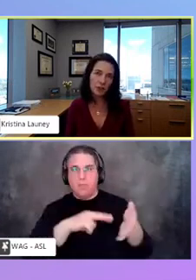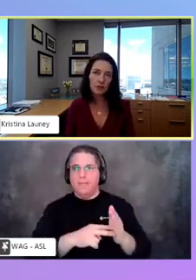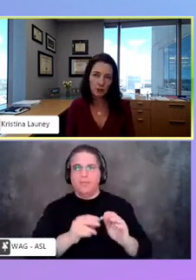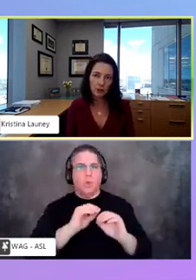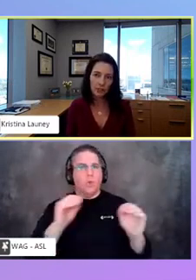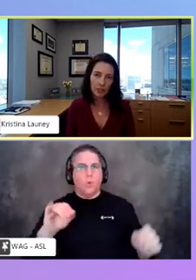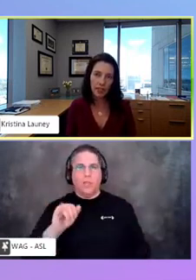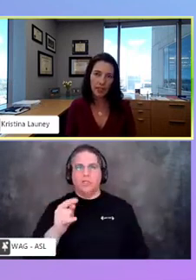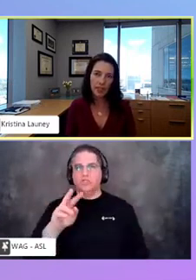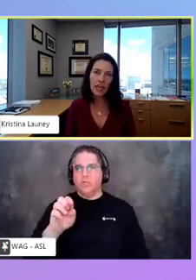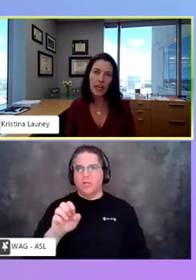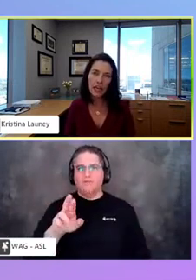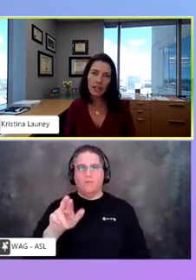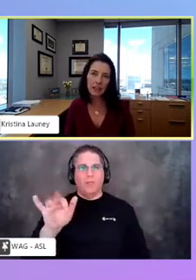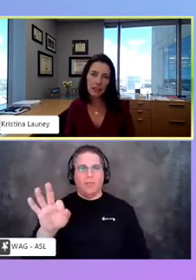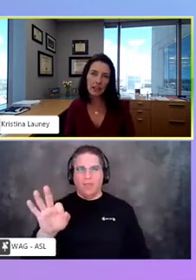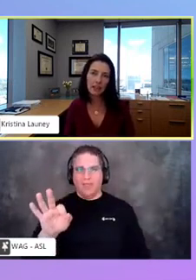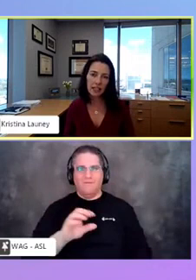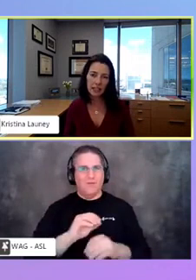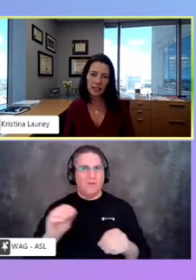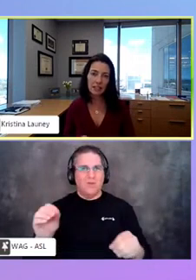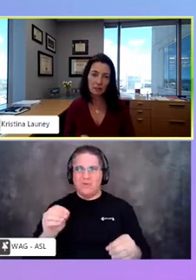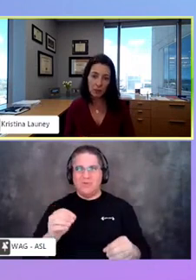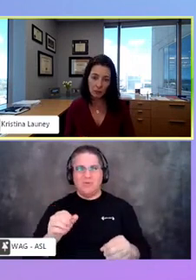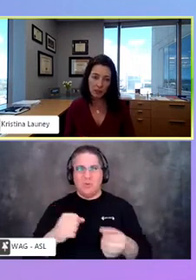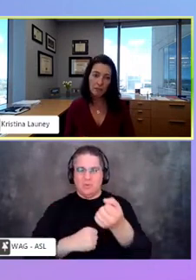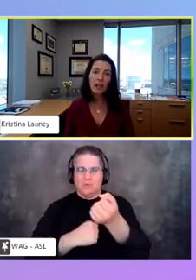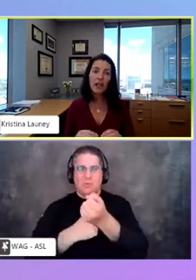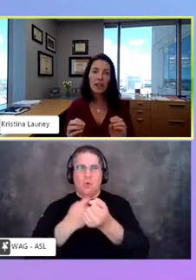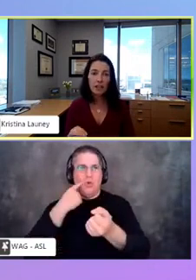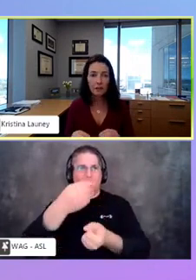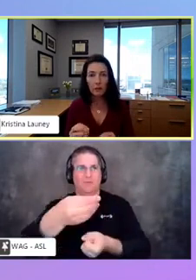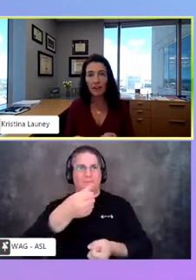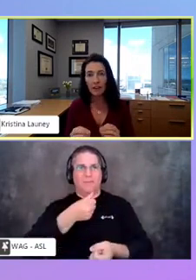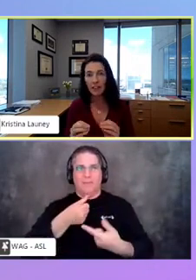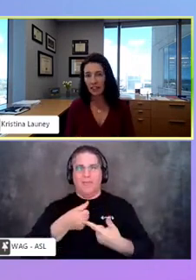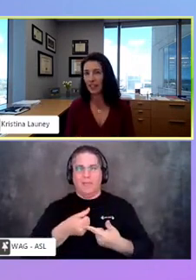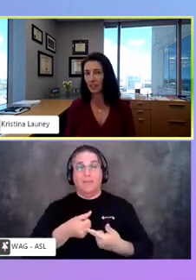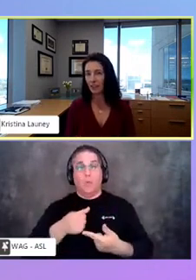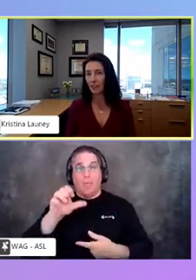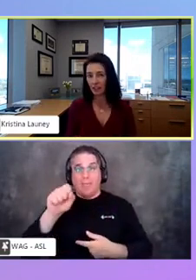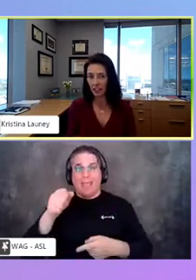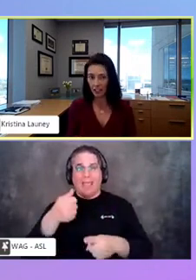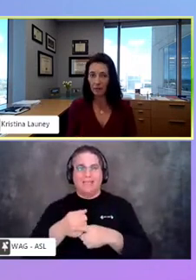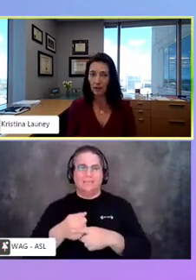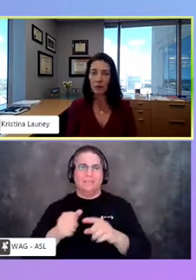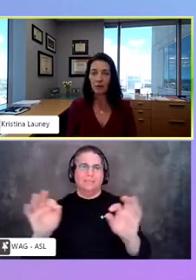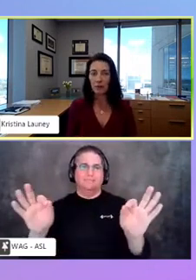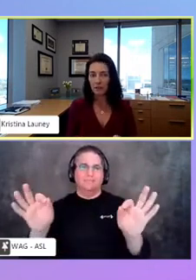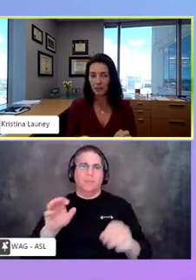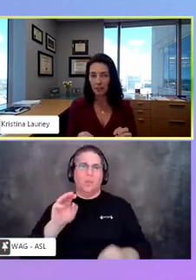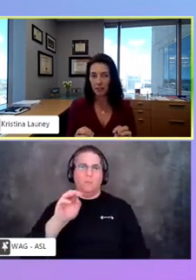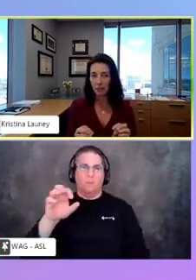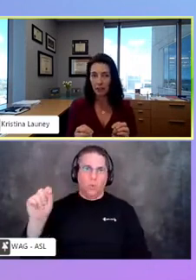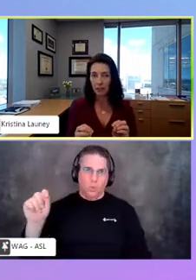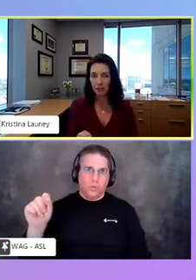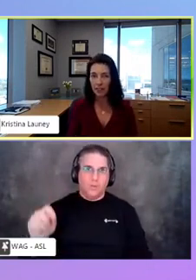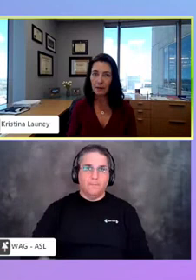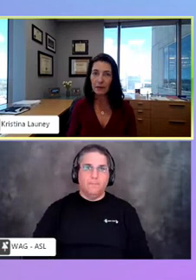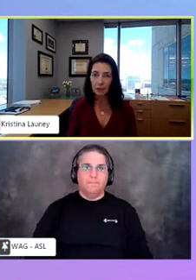attorneys fees and costs. If the website is accessible, there's no injunctive relief that a court could order, so that means there's no case of controversy for the court to